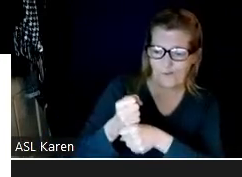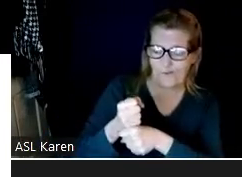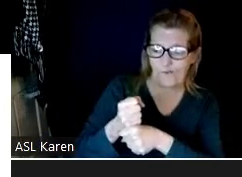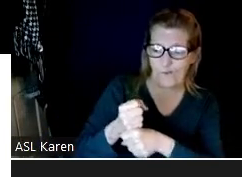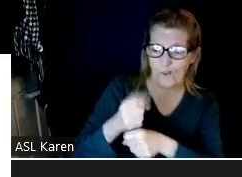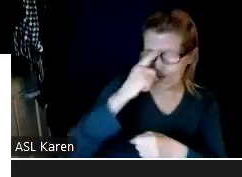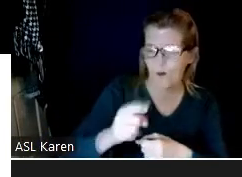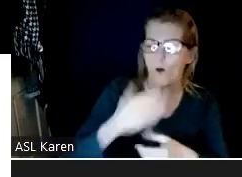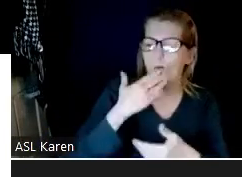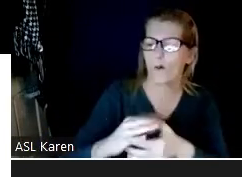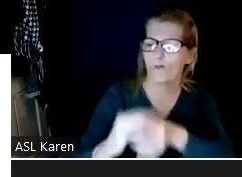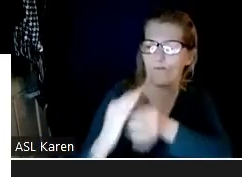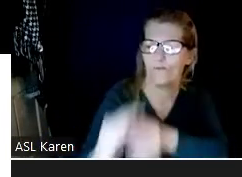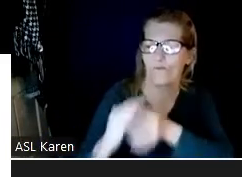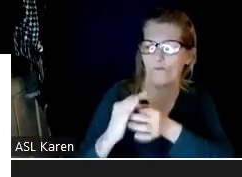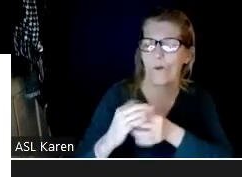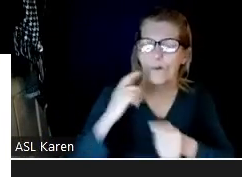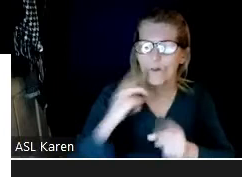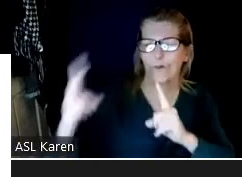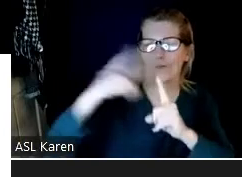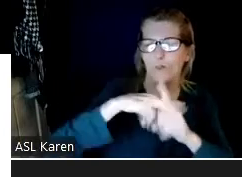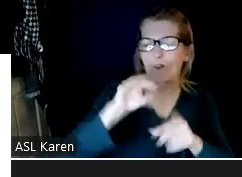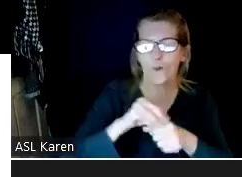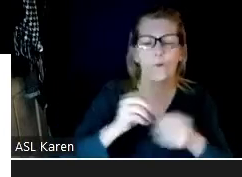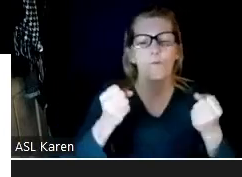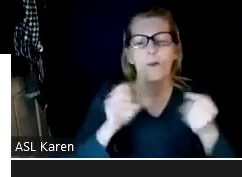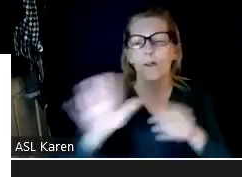effective alliances to address community needs.